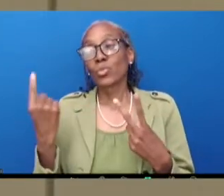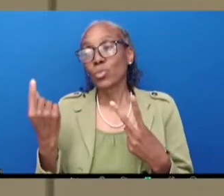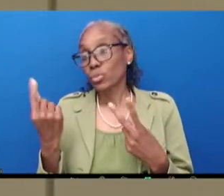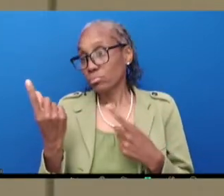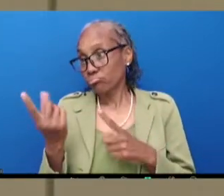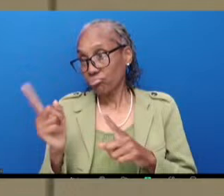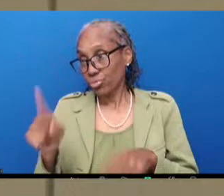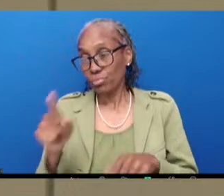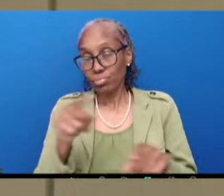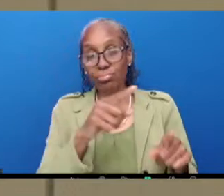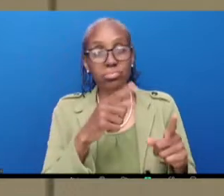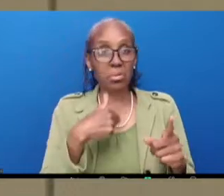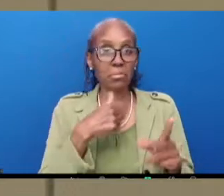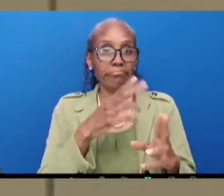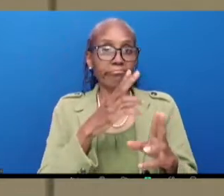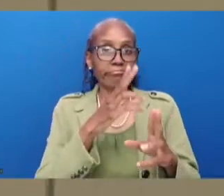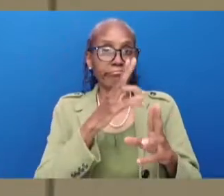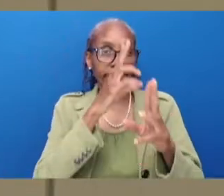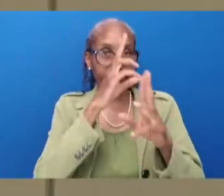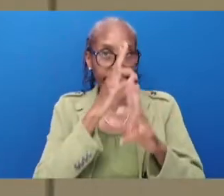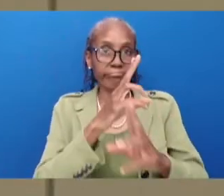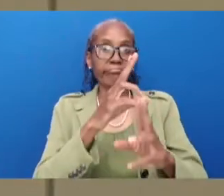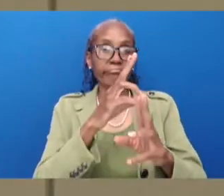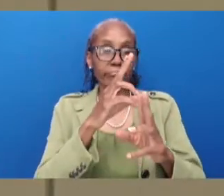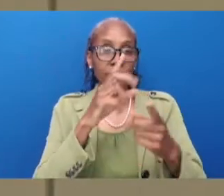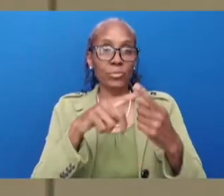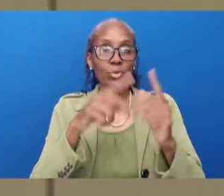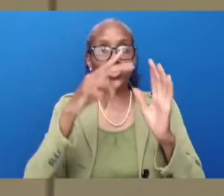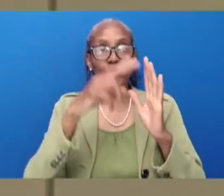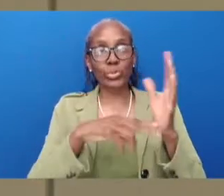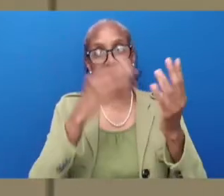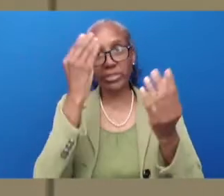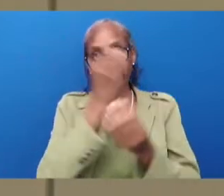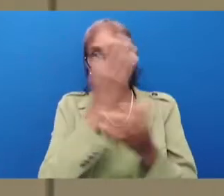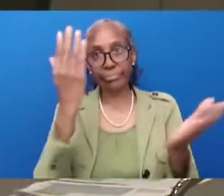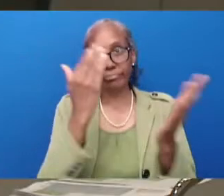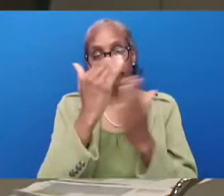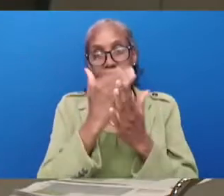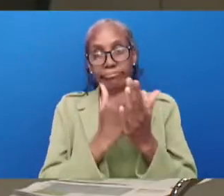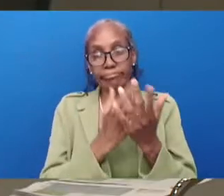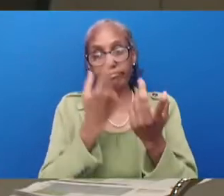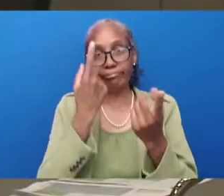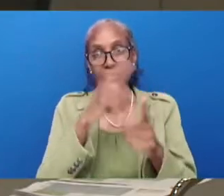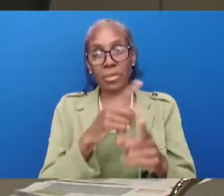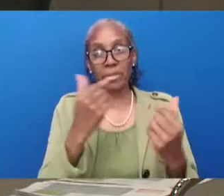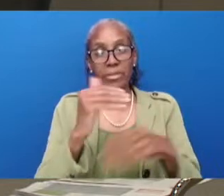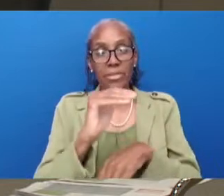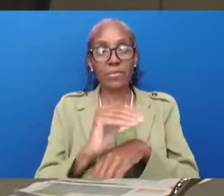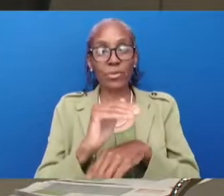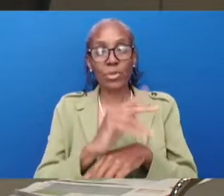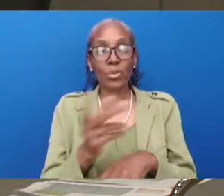OF WHAT WE ARE DOING AND WHERE